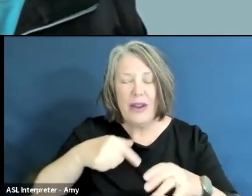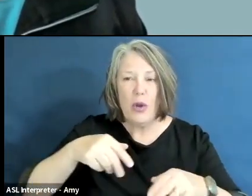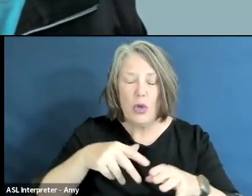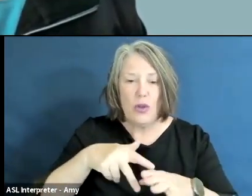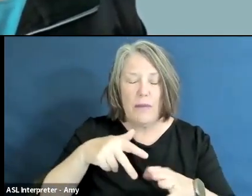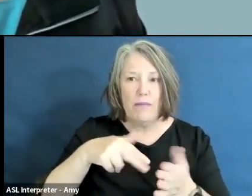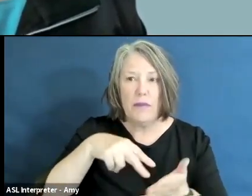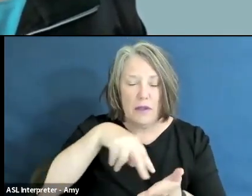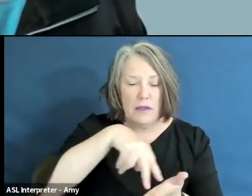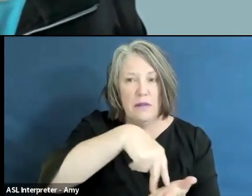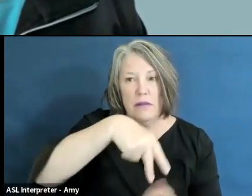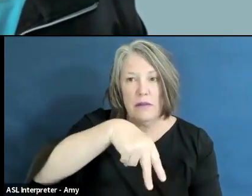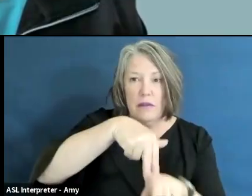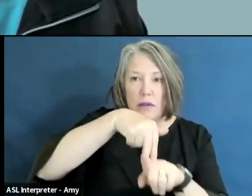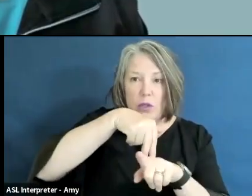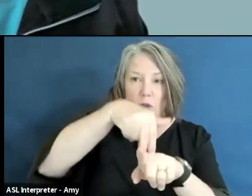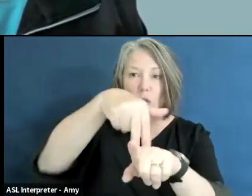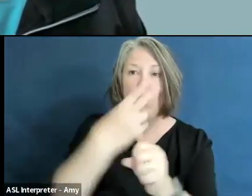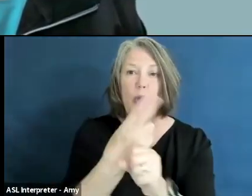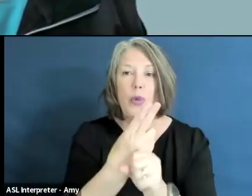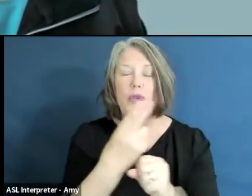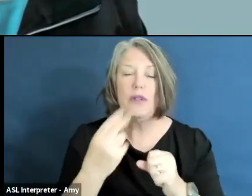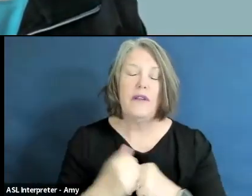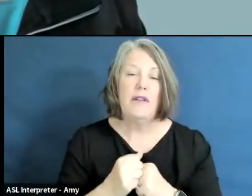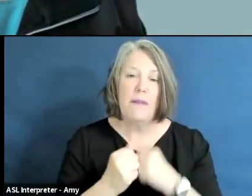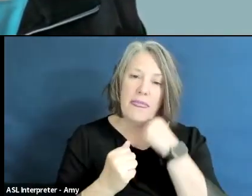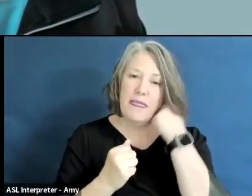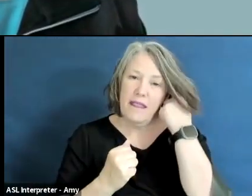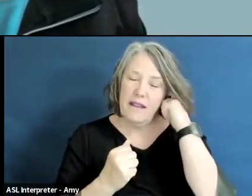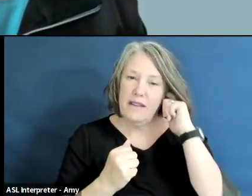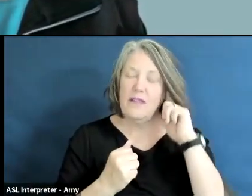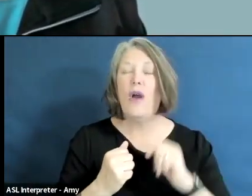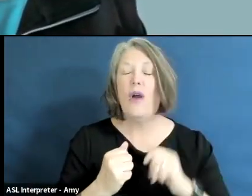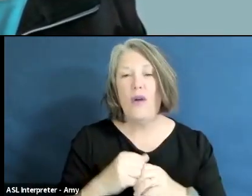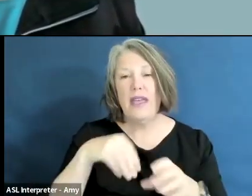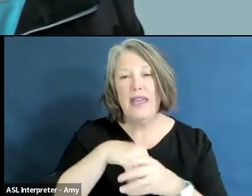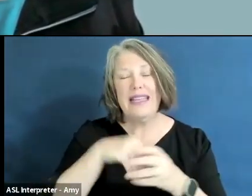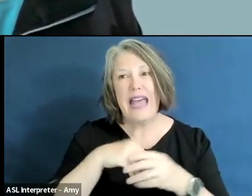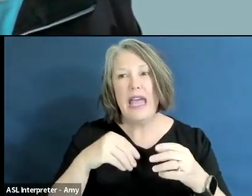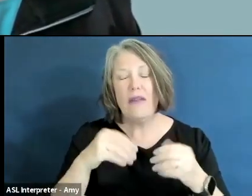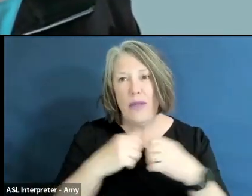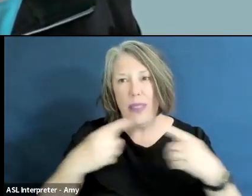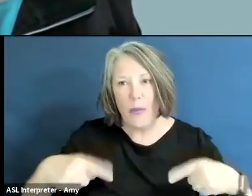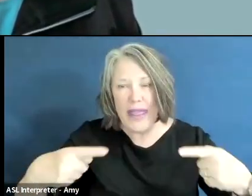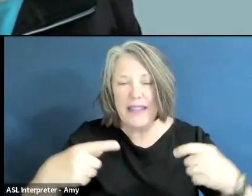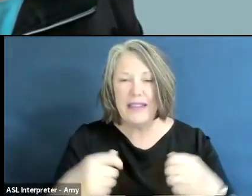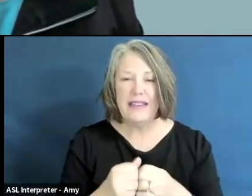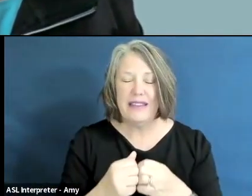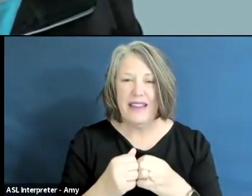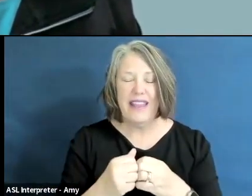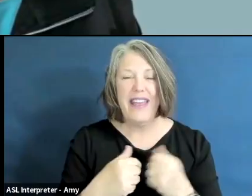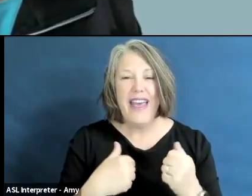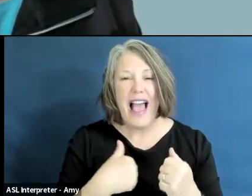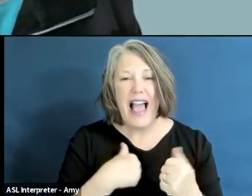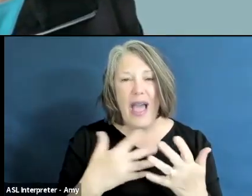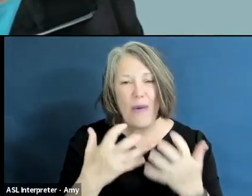So inside the house suite, outside the house wheels. I have wanted to be a mom since I